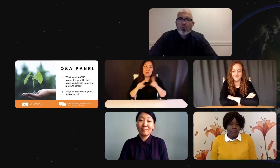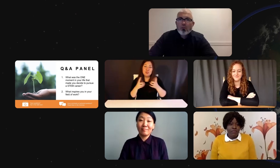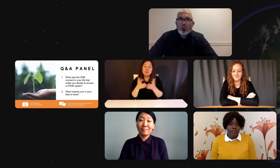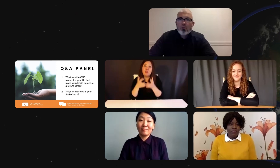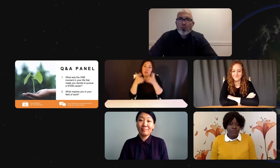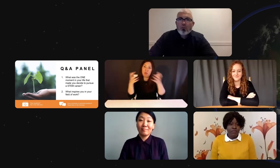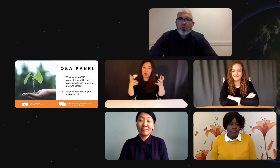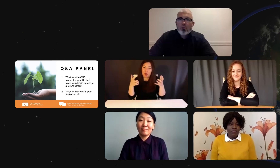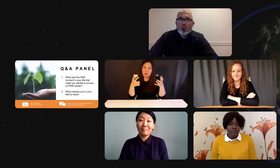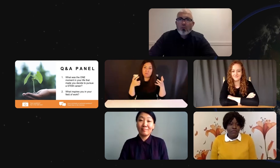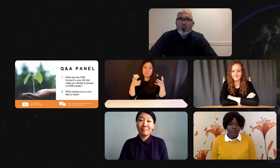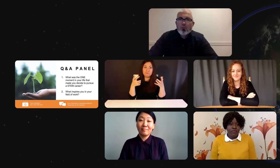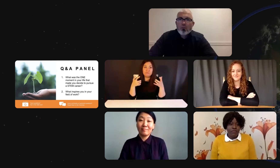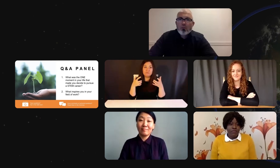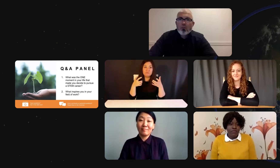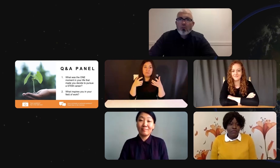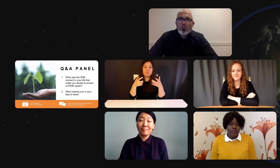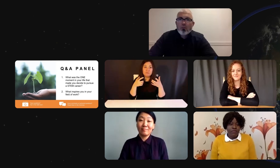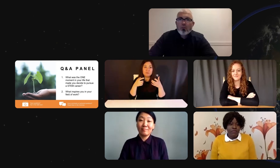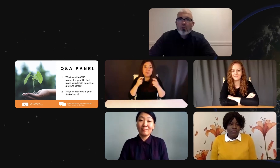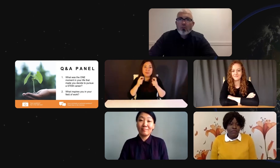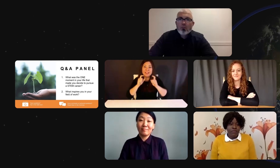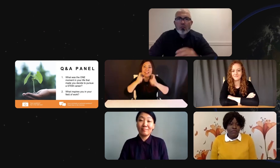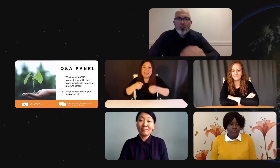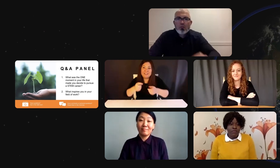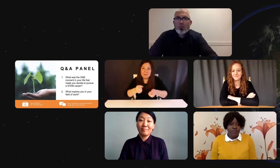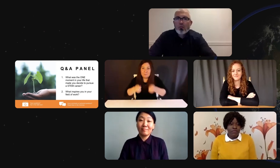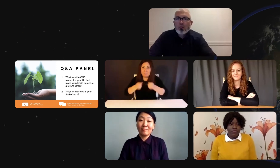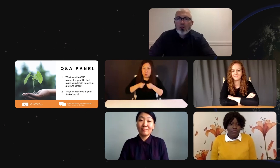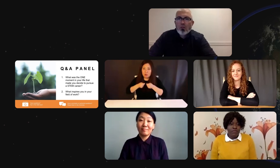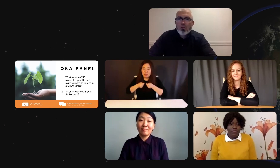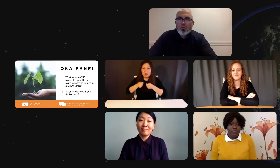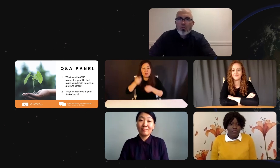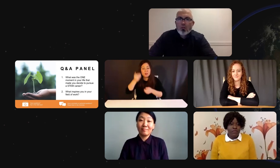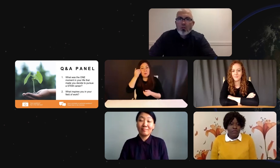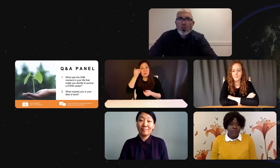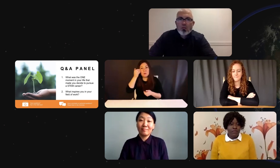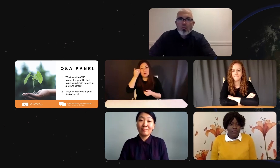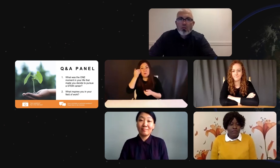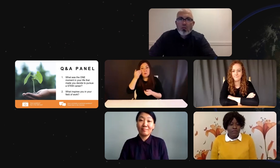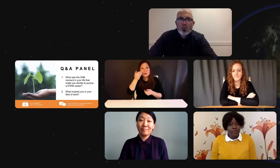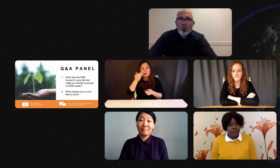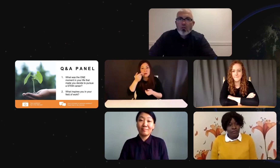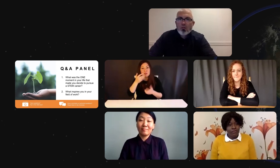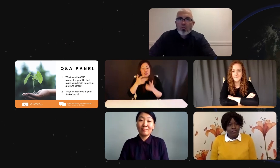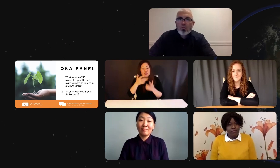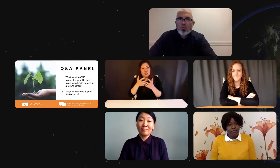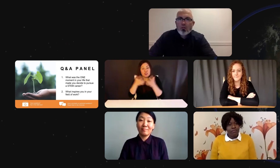easily to. There's a lot of give and pull, right?